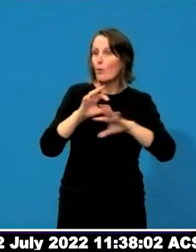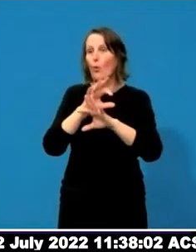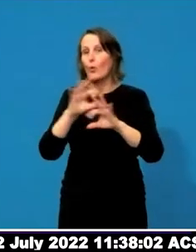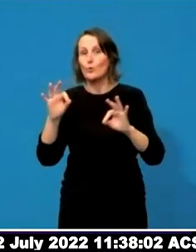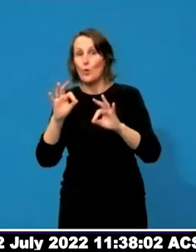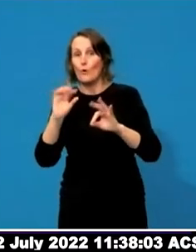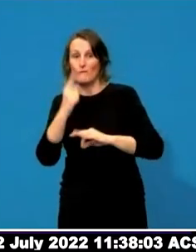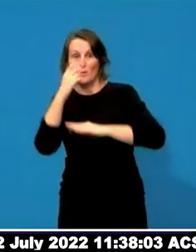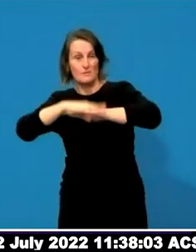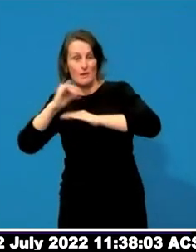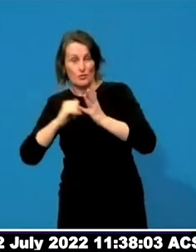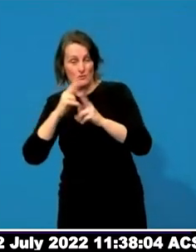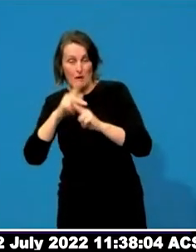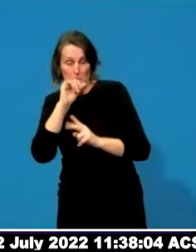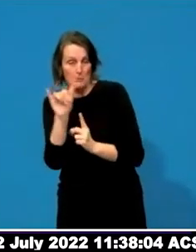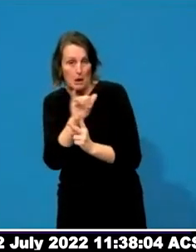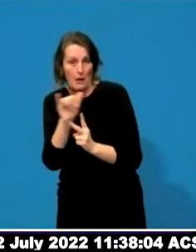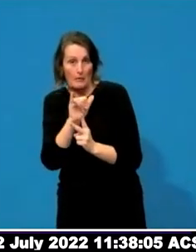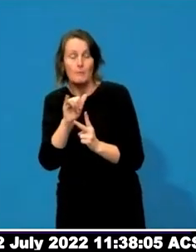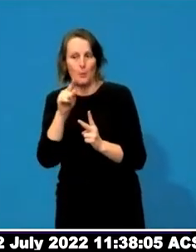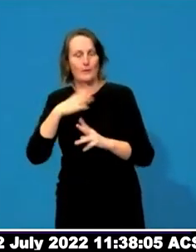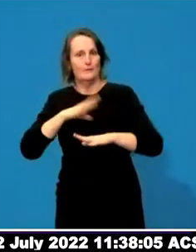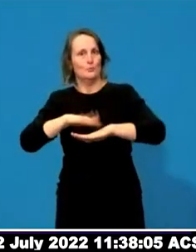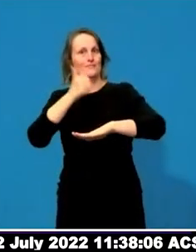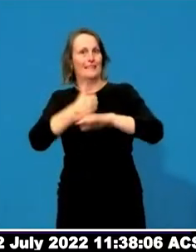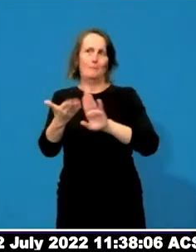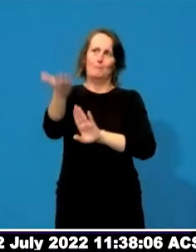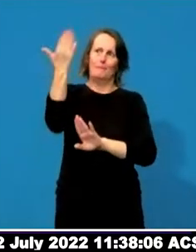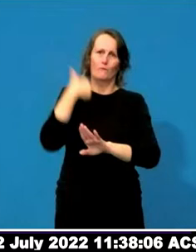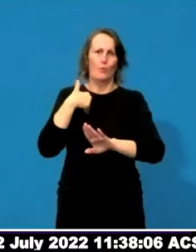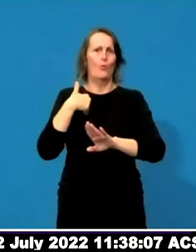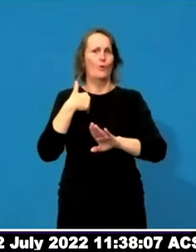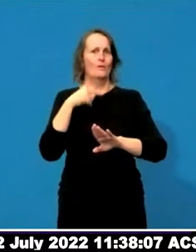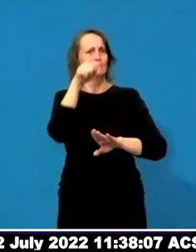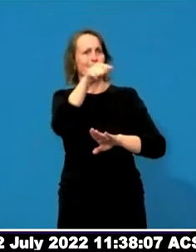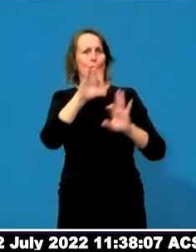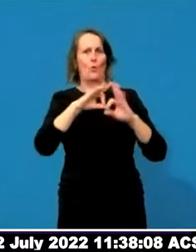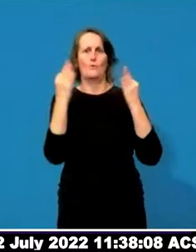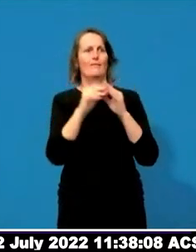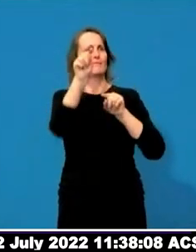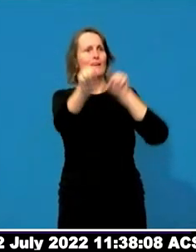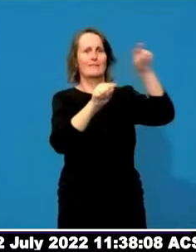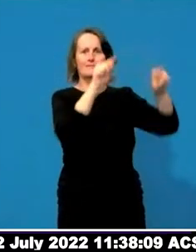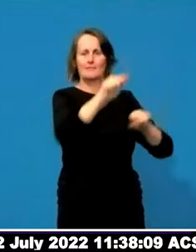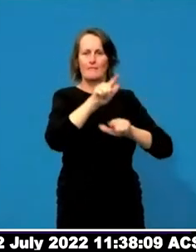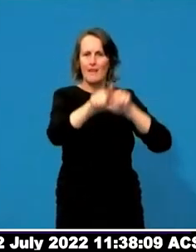But we don't have that. And so we know the investment prior to the NDIS and the abolition of ATSIC